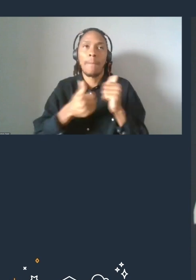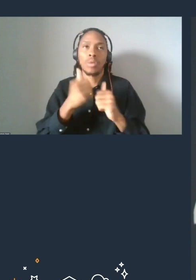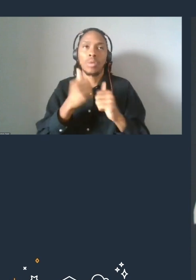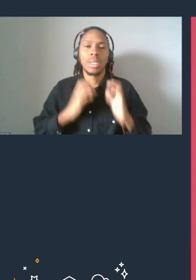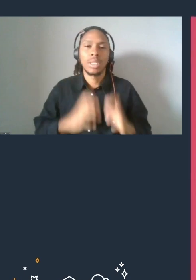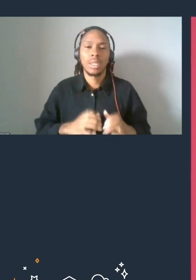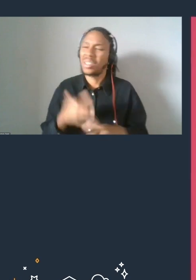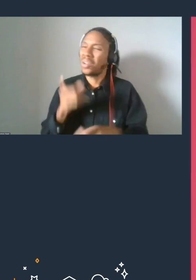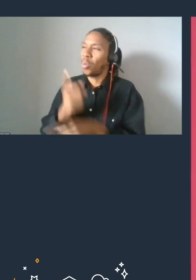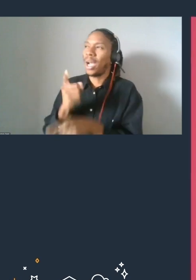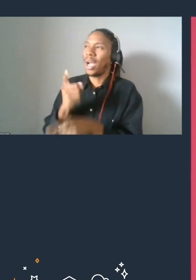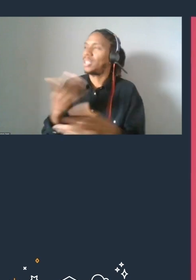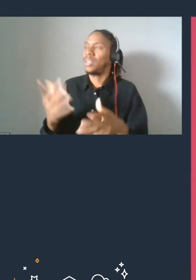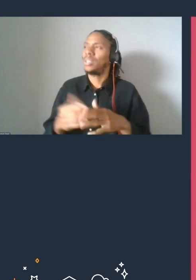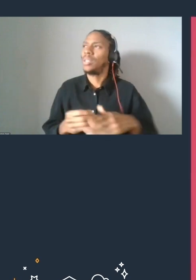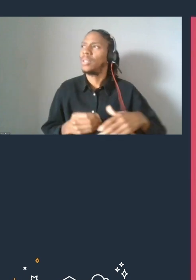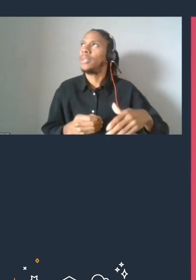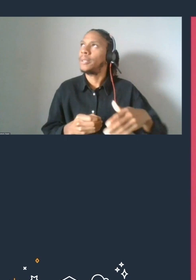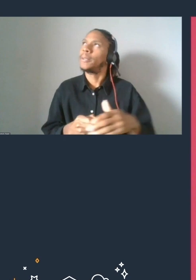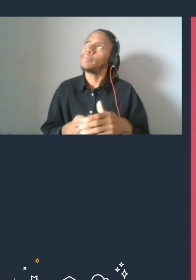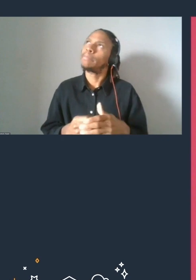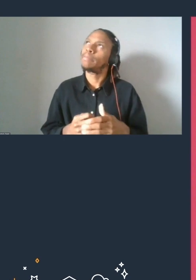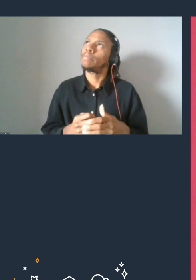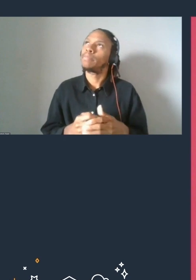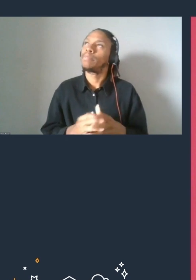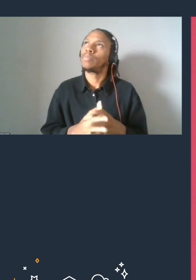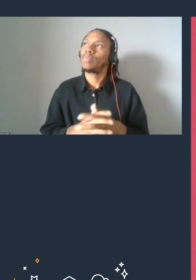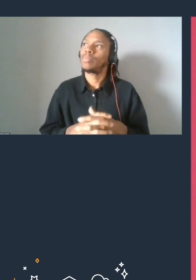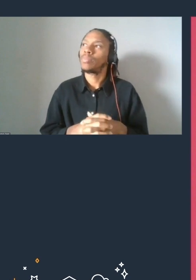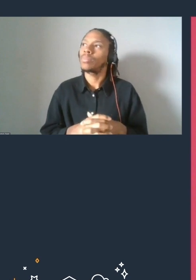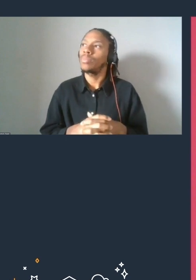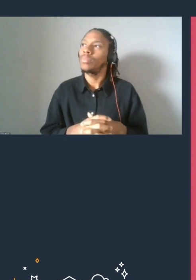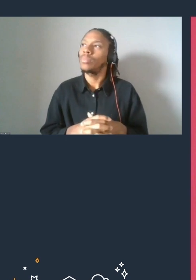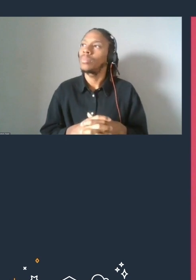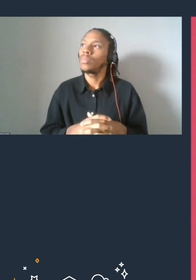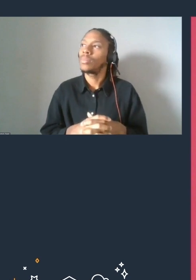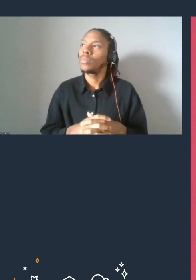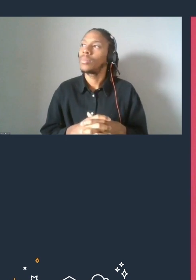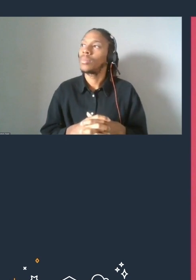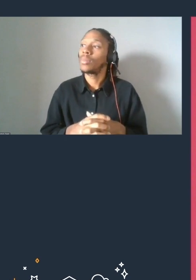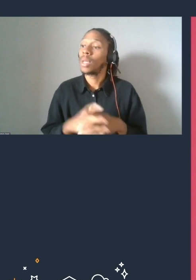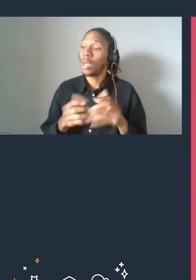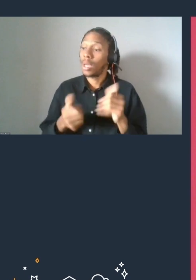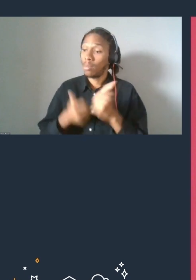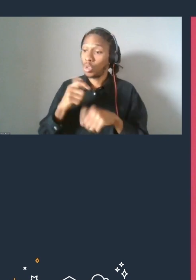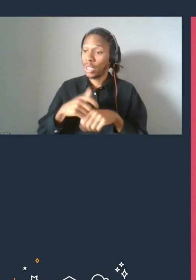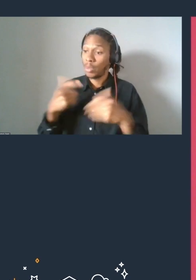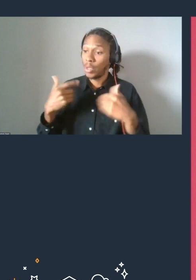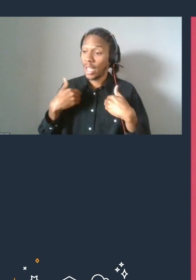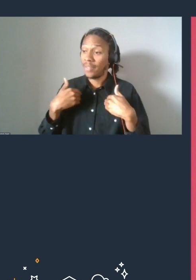Really, you know, really most of the times when you have data in S3,